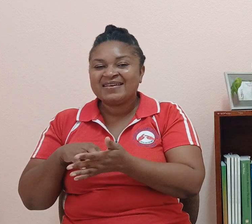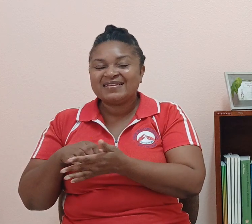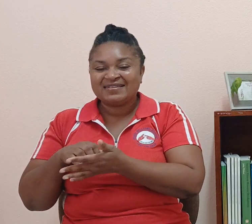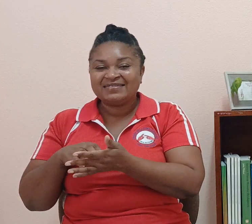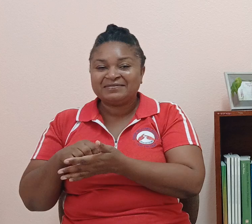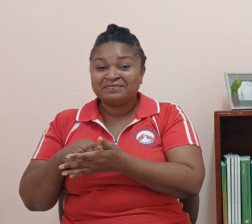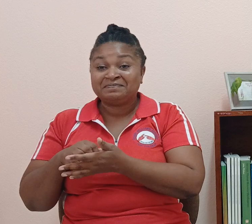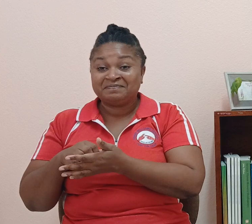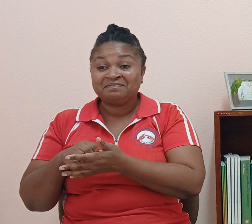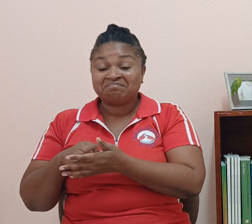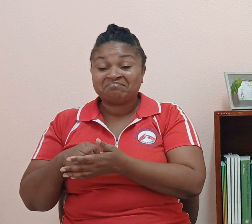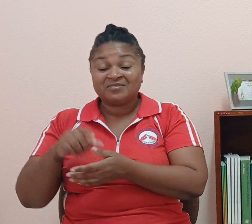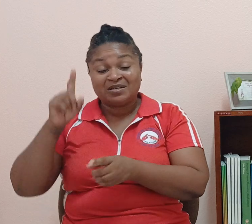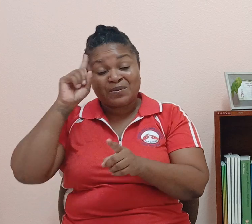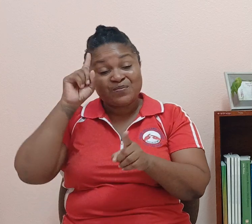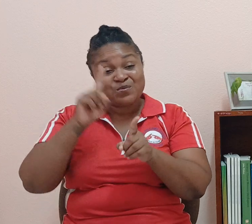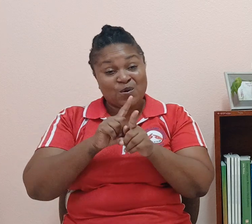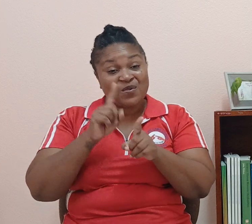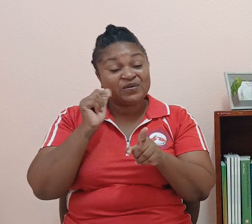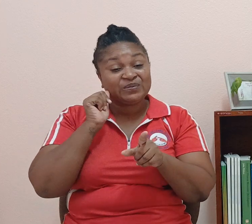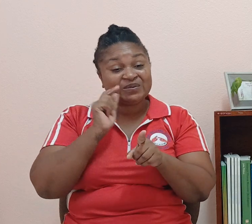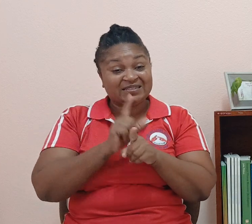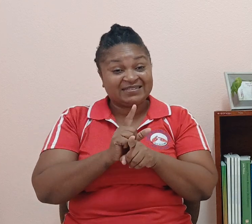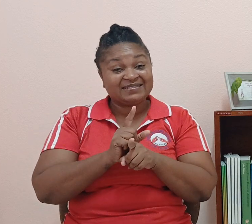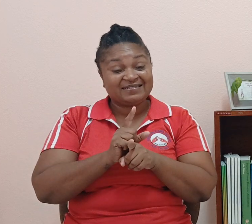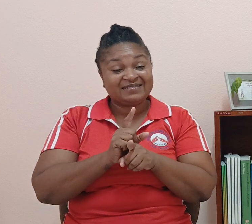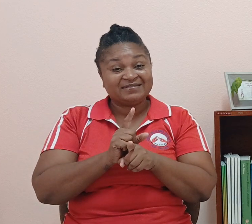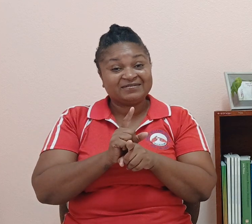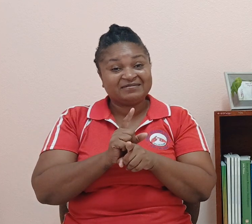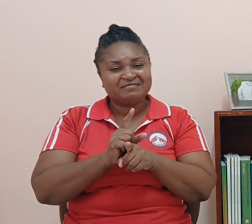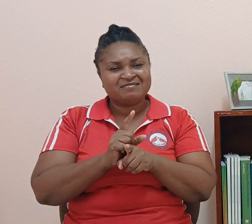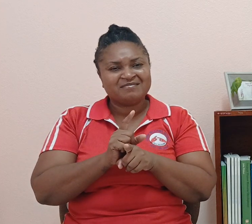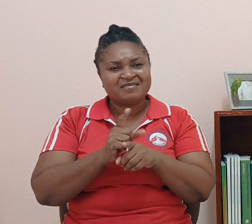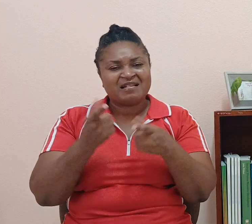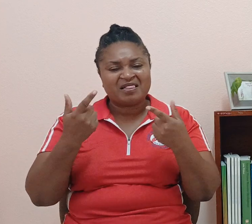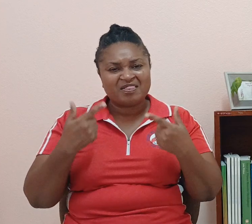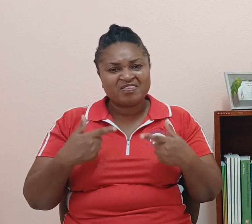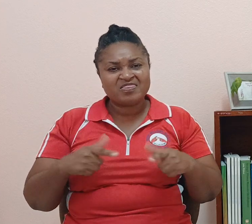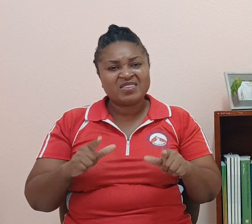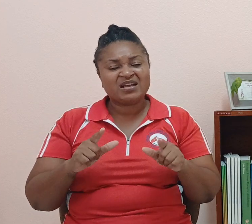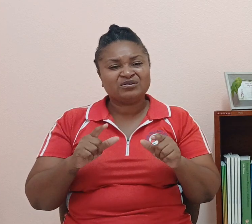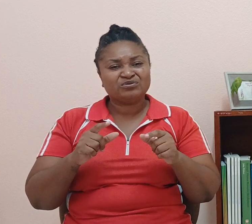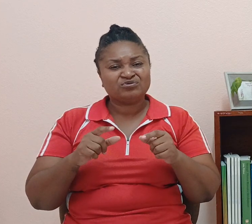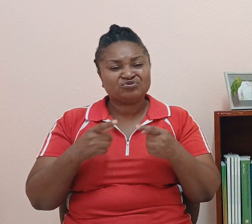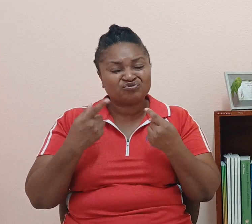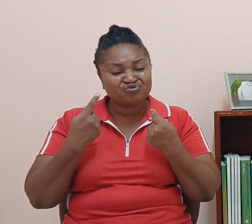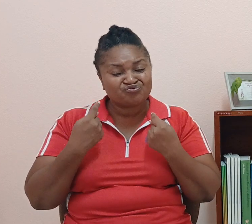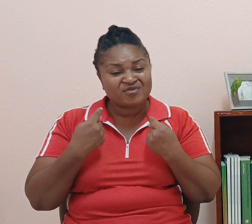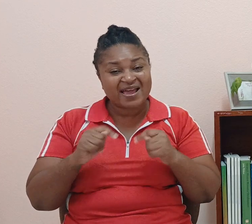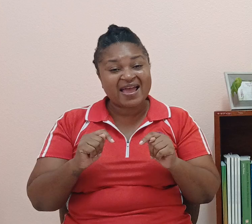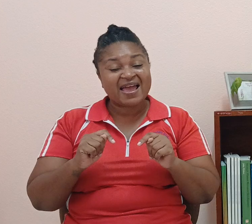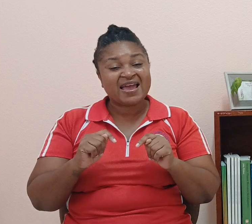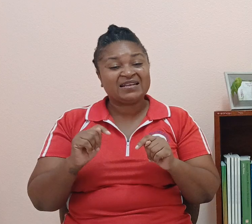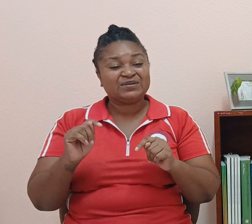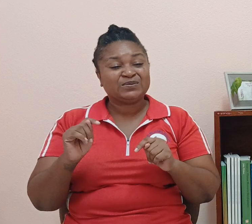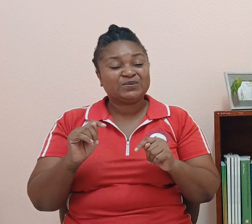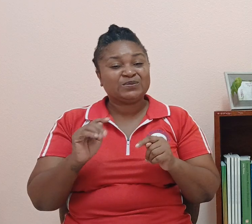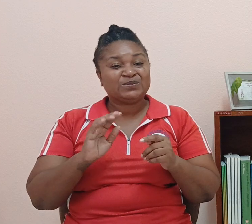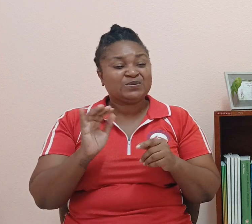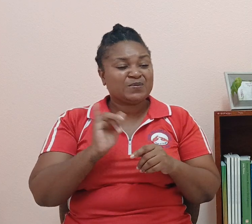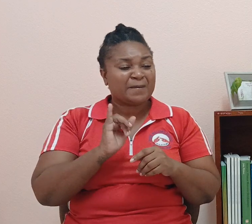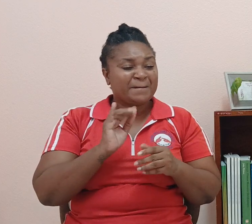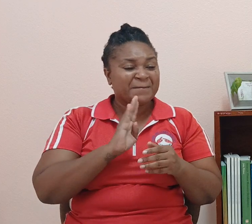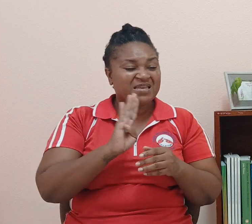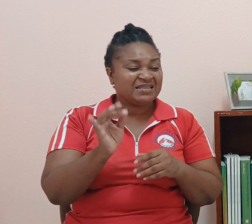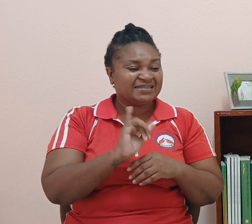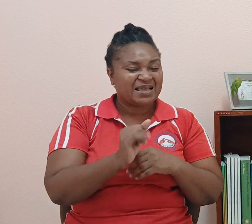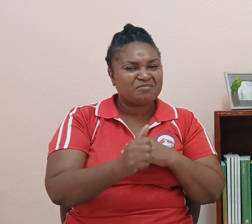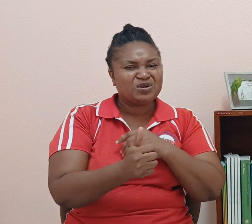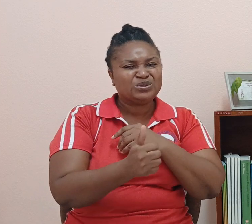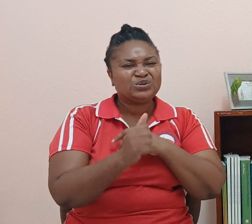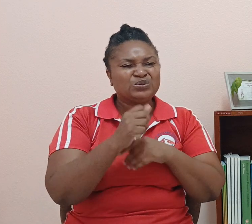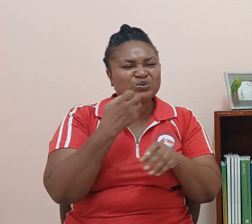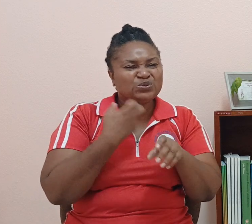Brothers and sisters, let us strive to be the tuff crackers Christian through the